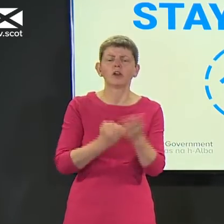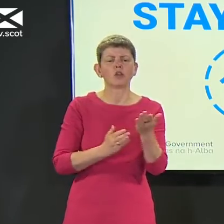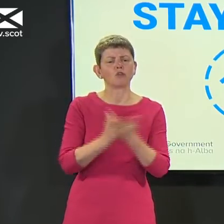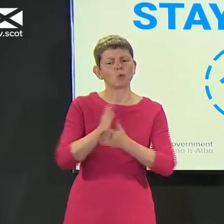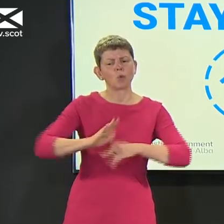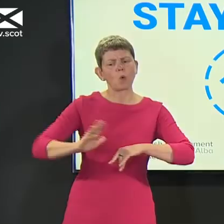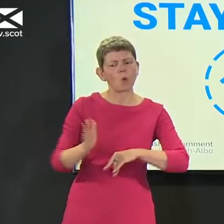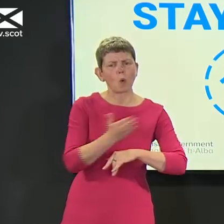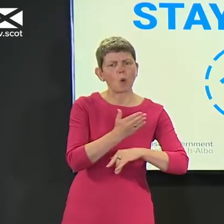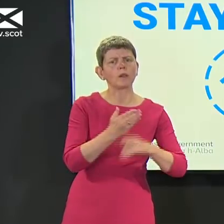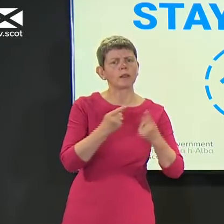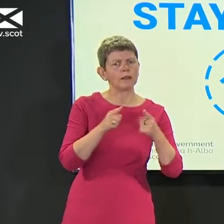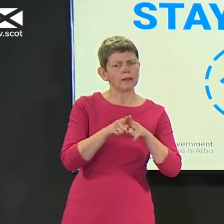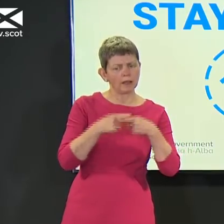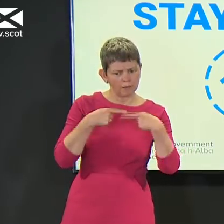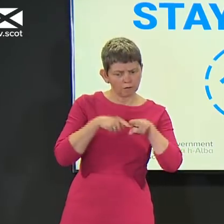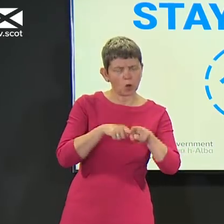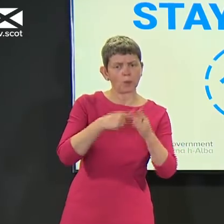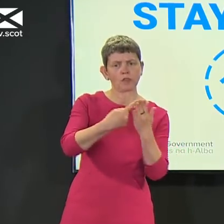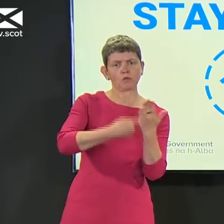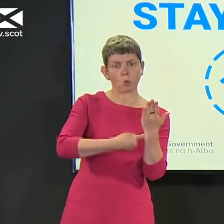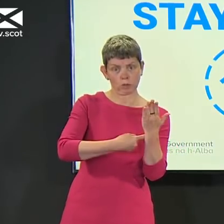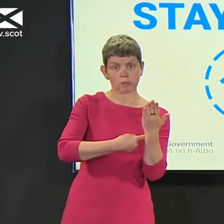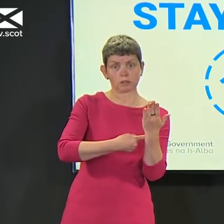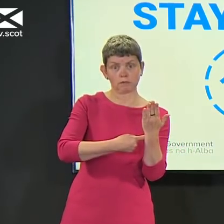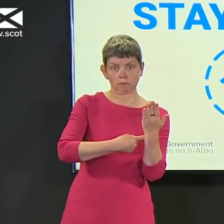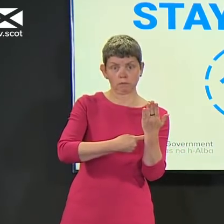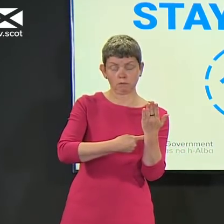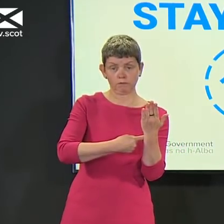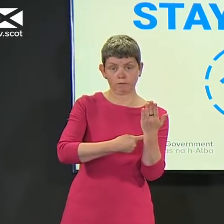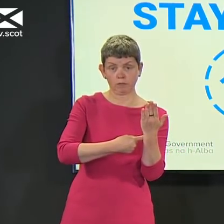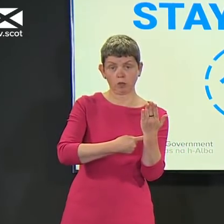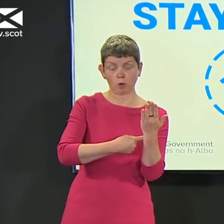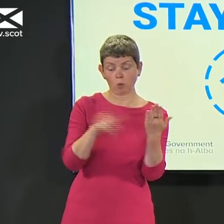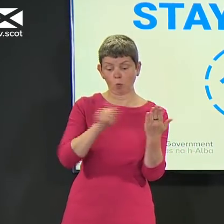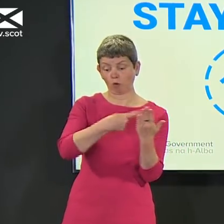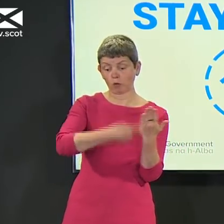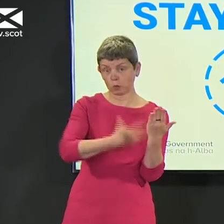within the rules that remain in place to apply that downward pressure on the virus